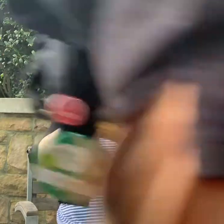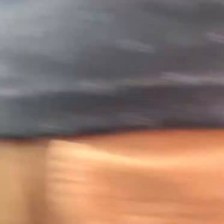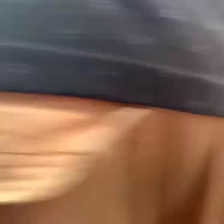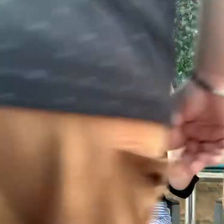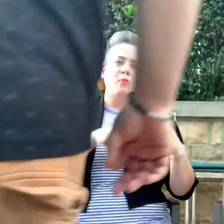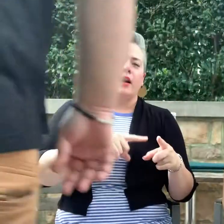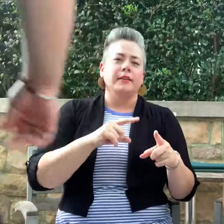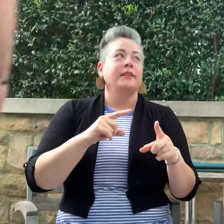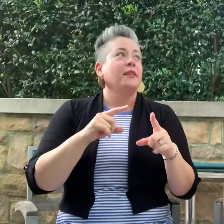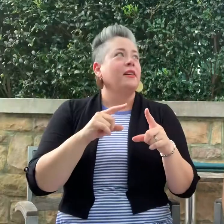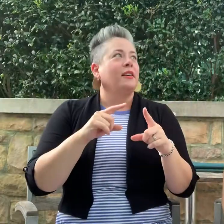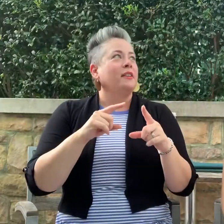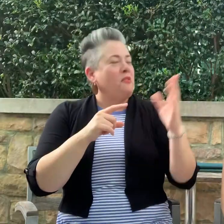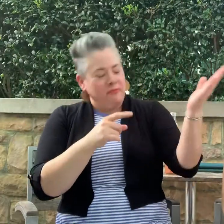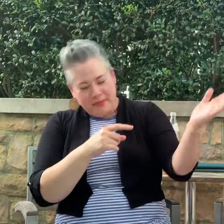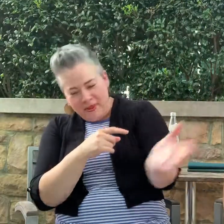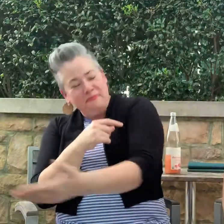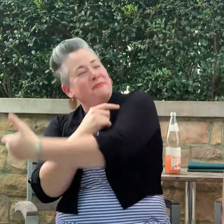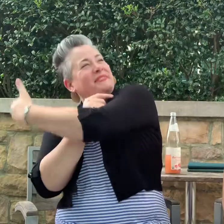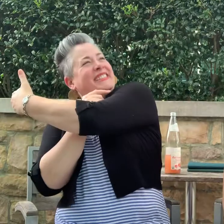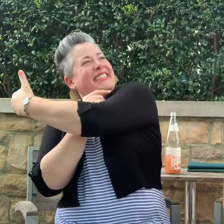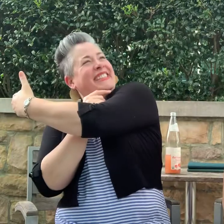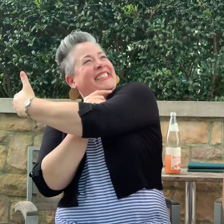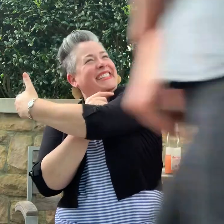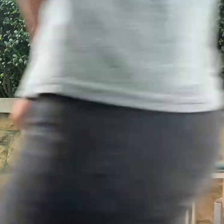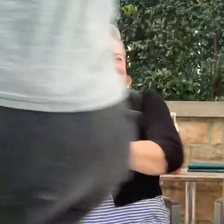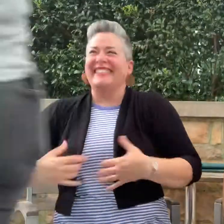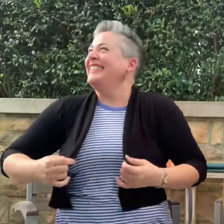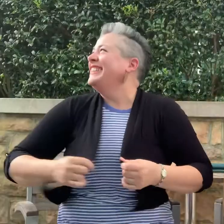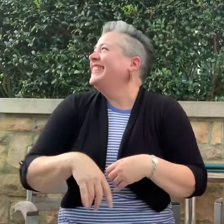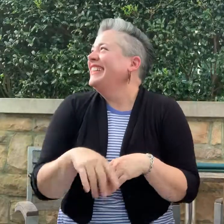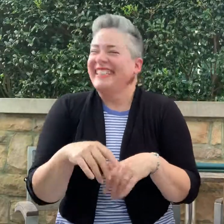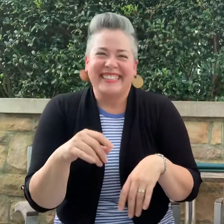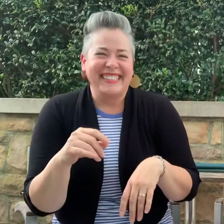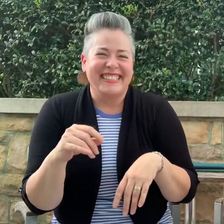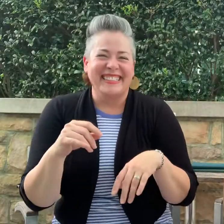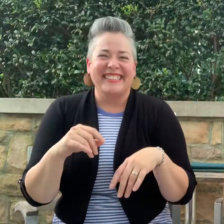the background... (come on through)...